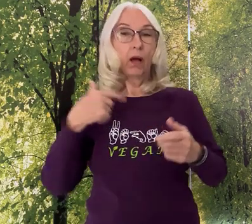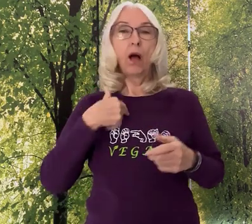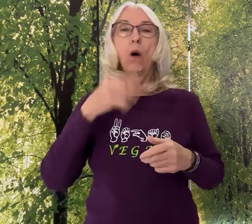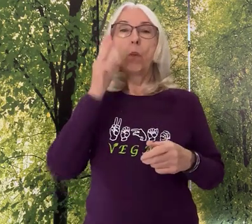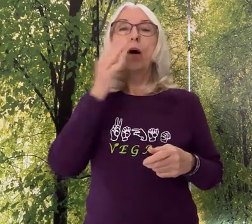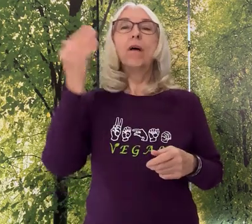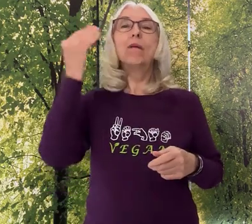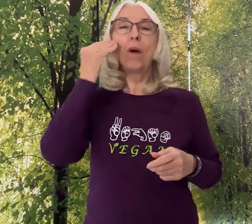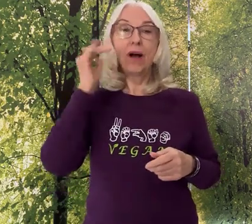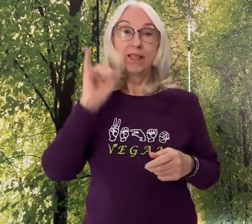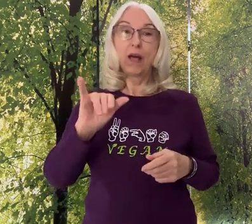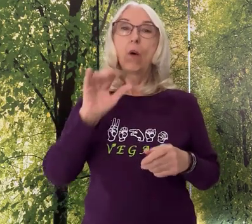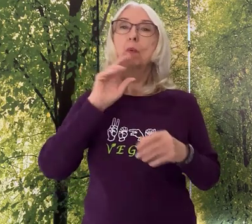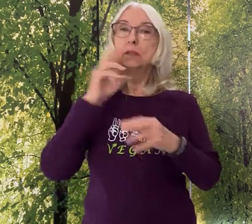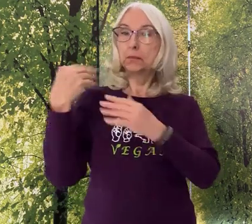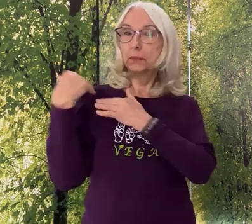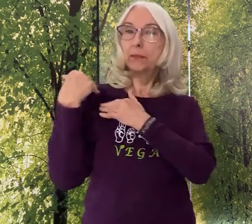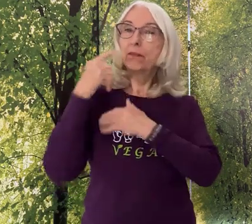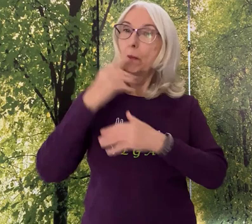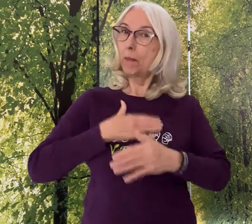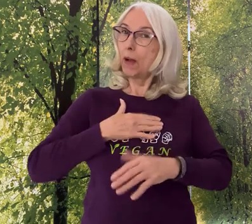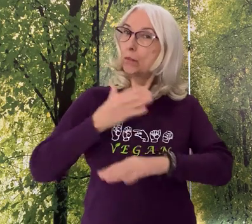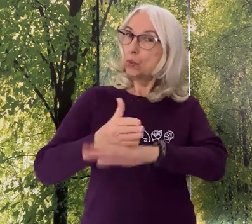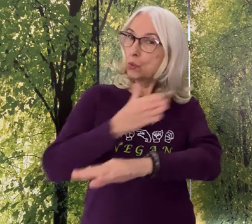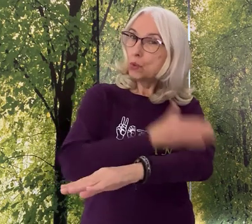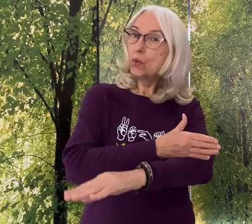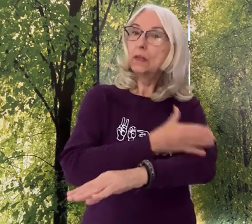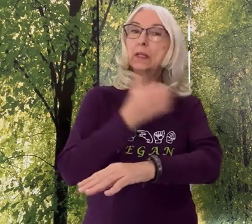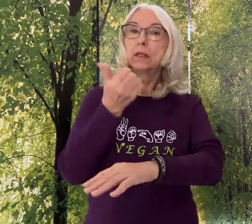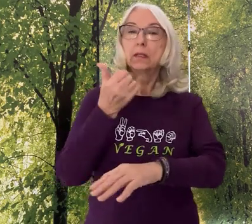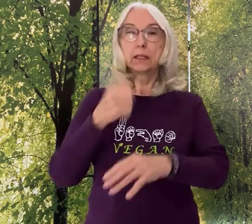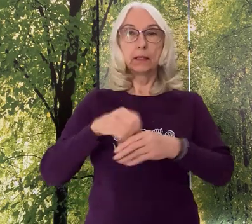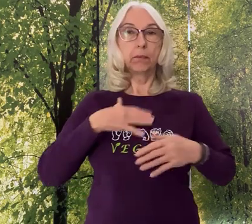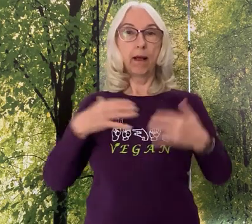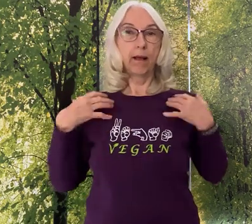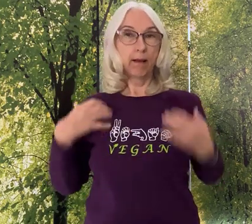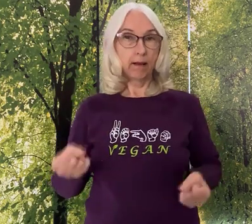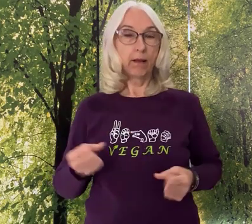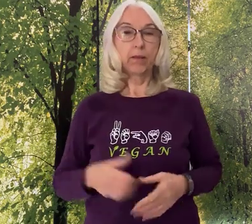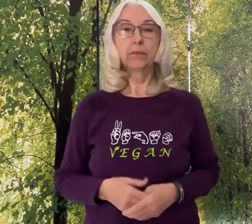I would know that it was responsible for any improvements in my health.